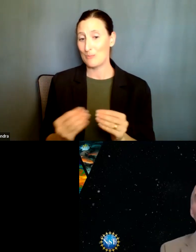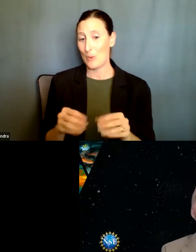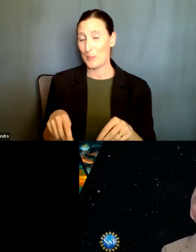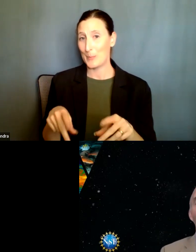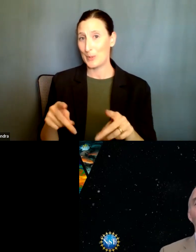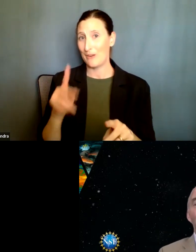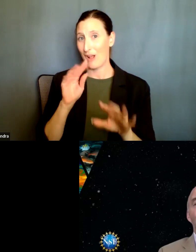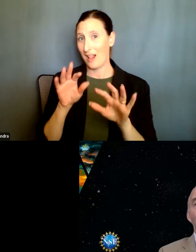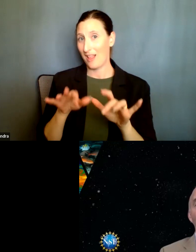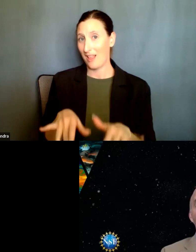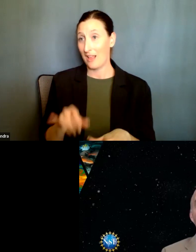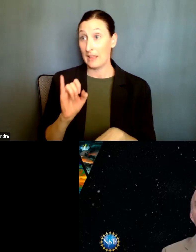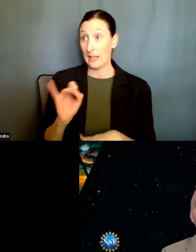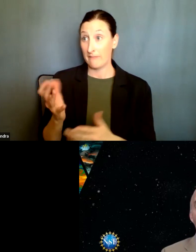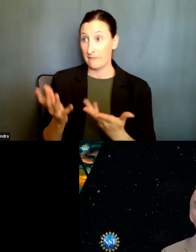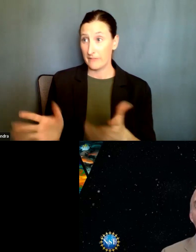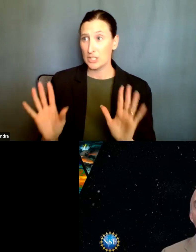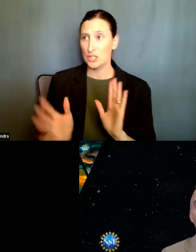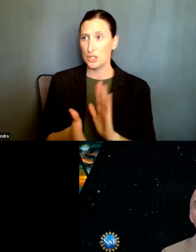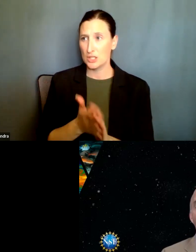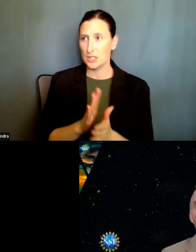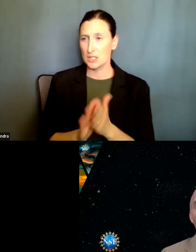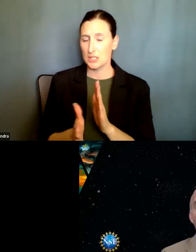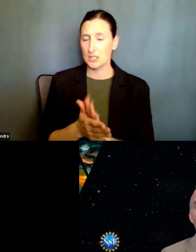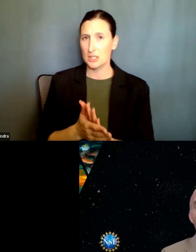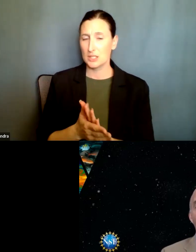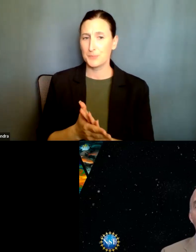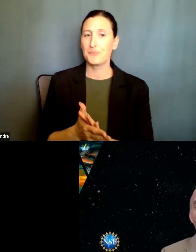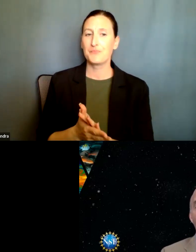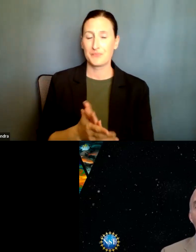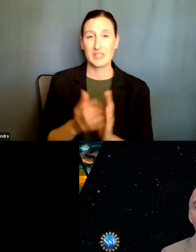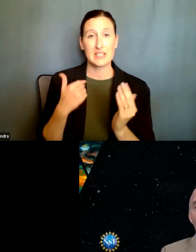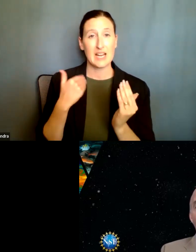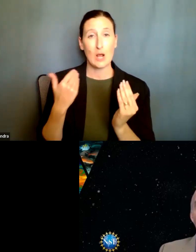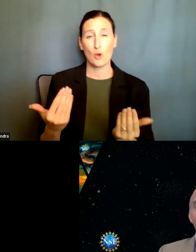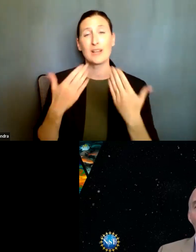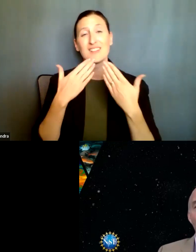But if there are no more questions coming in, then I will go ahead and thank you very much,